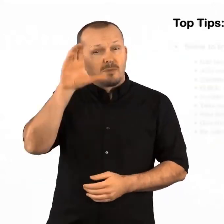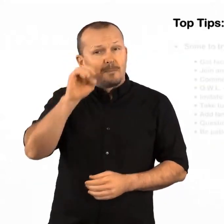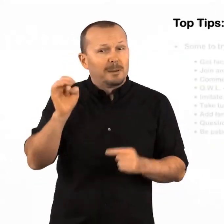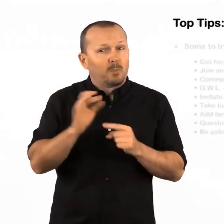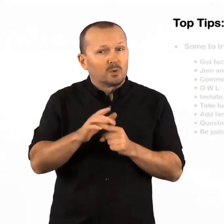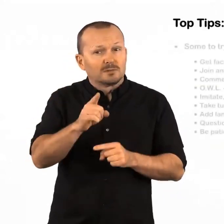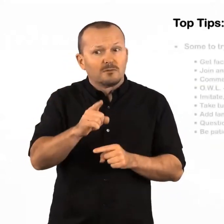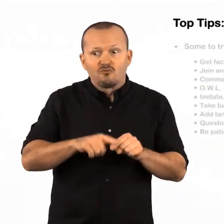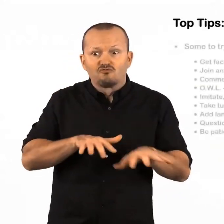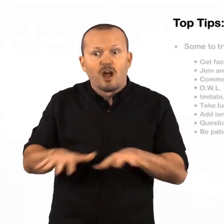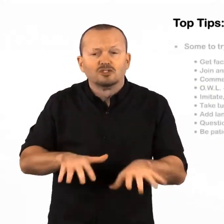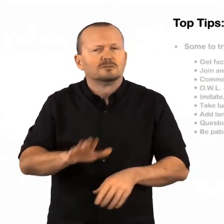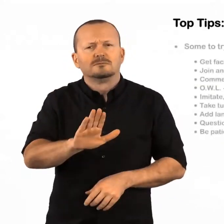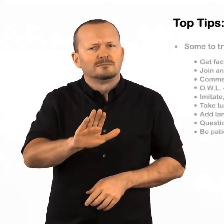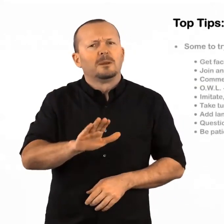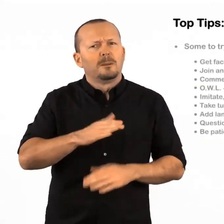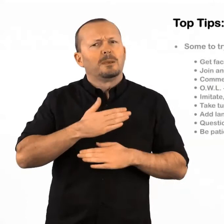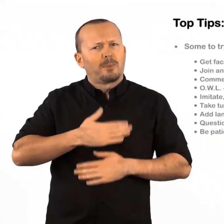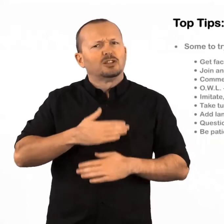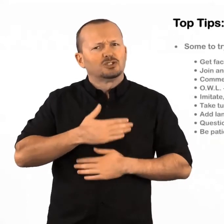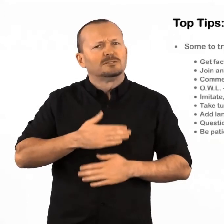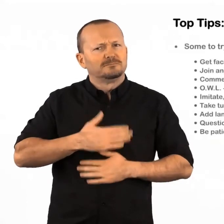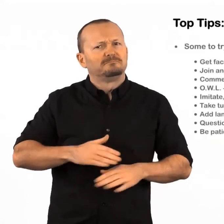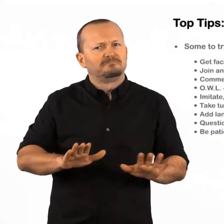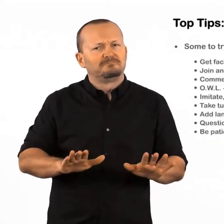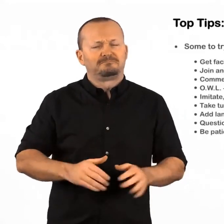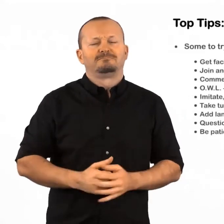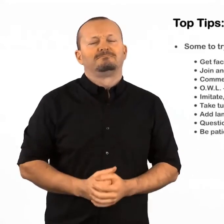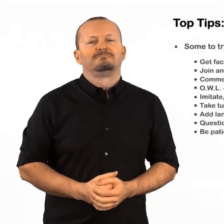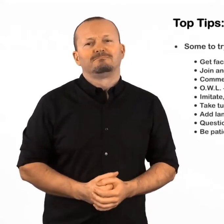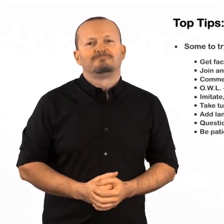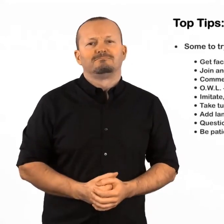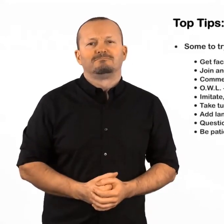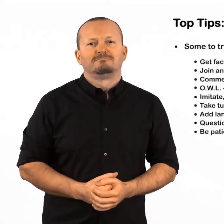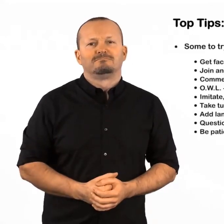Be patient